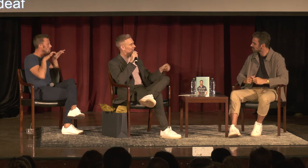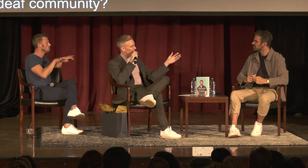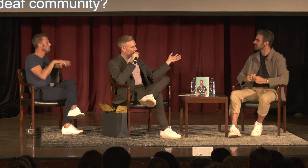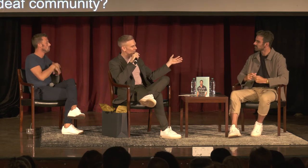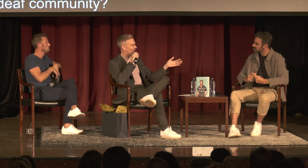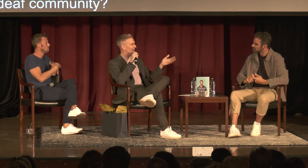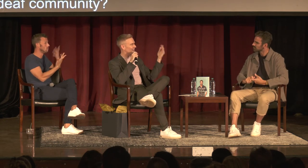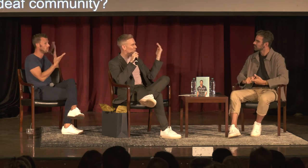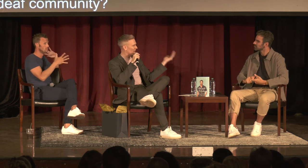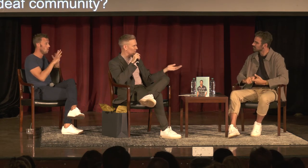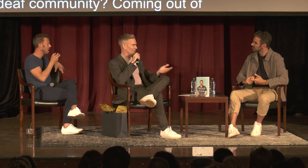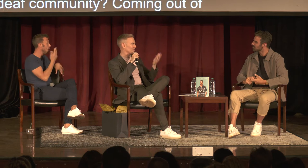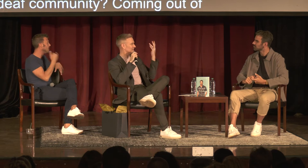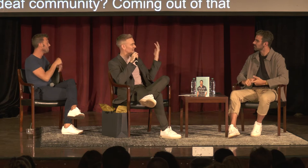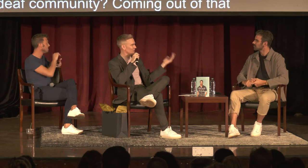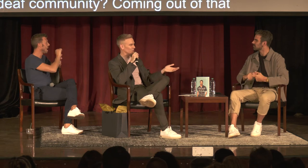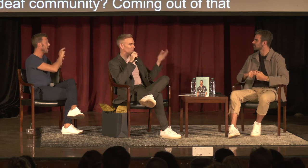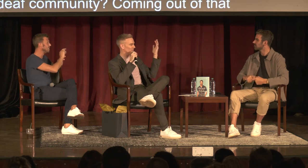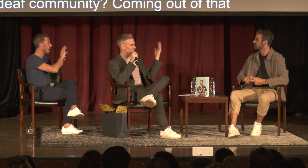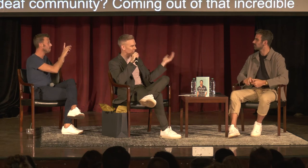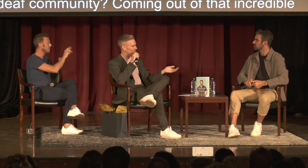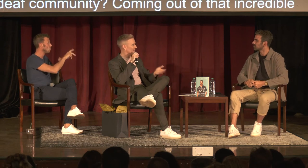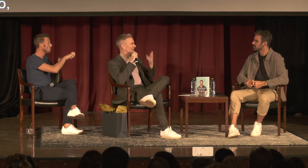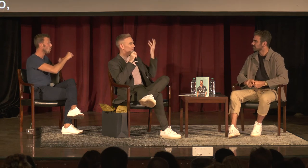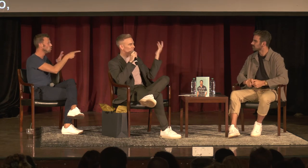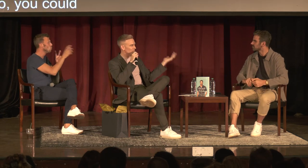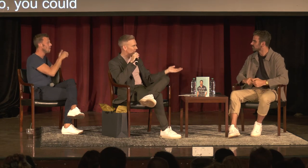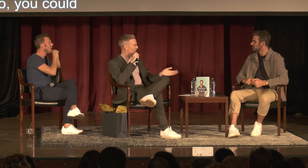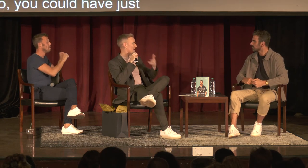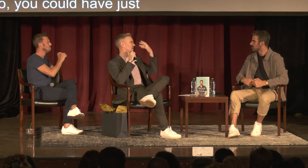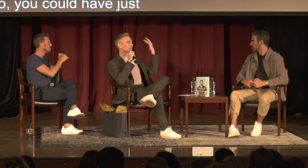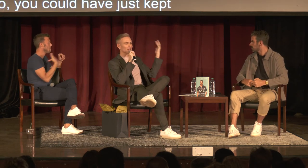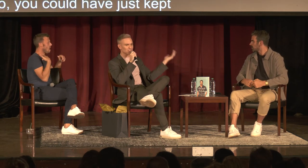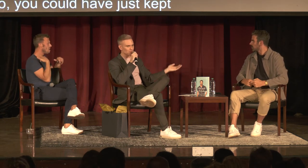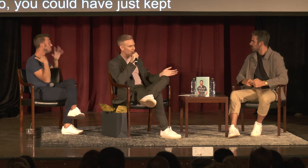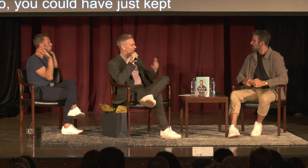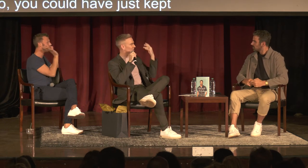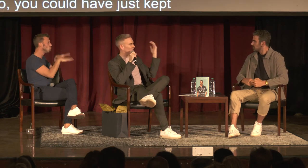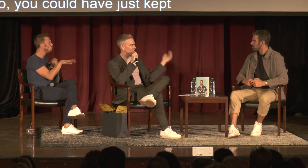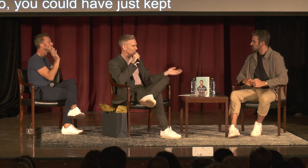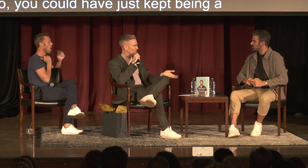Coming out of that incredible scenario, you could have just kept just being a model. You could have just been an actor. You could have done your